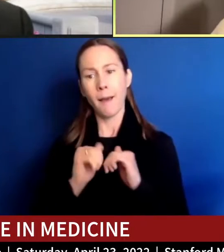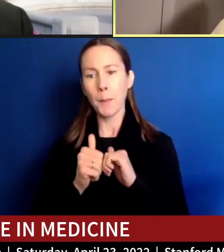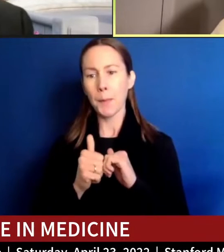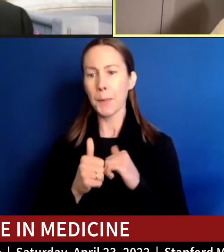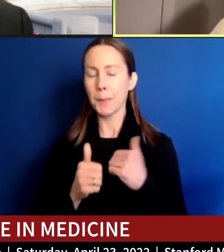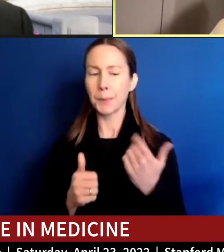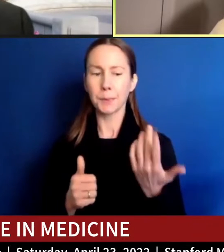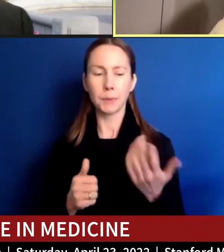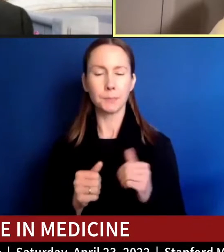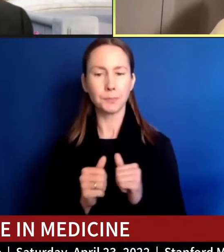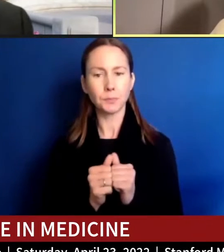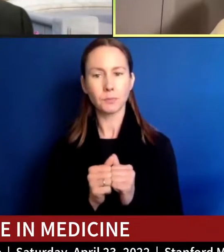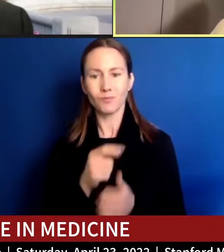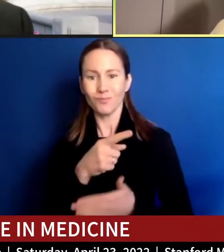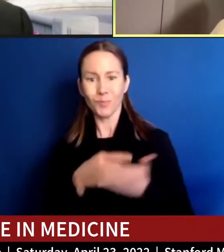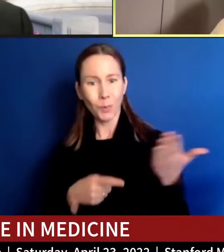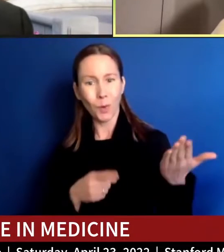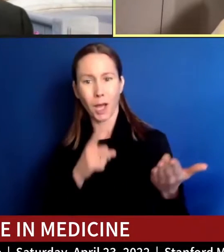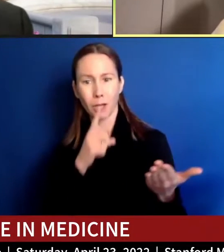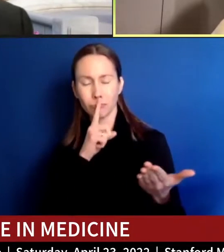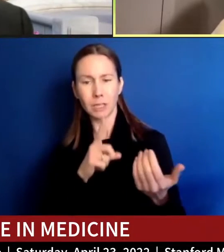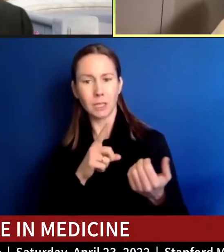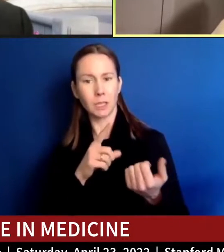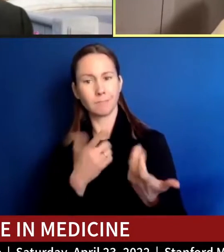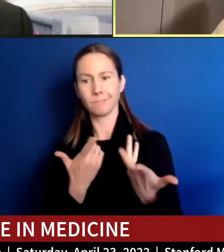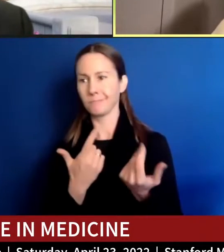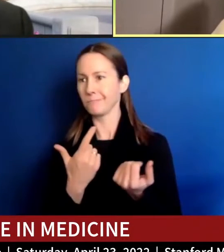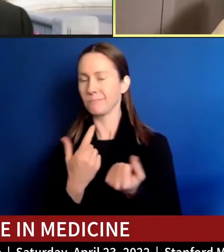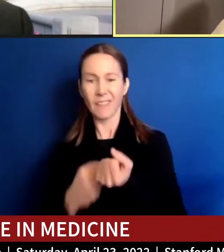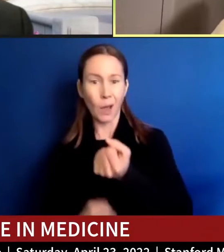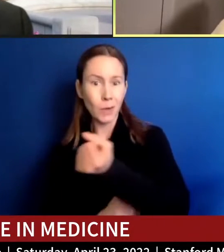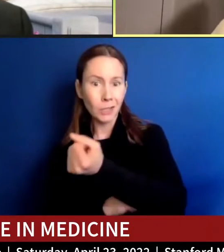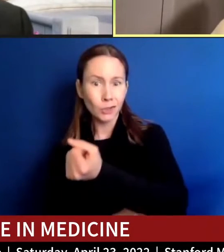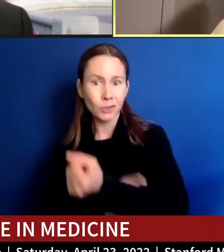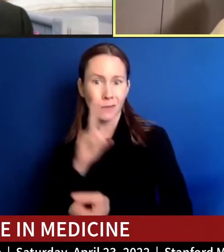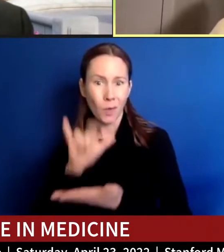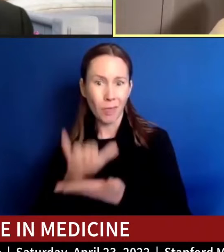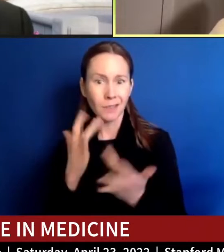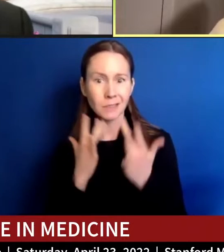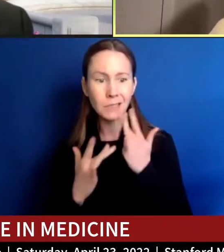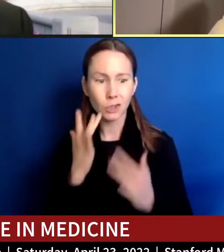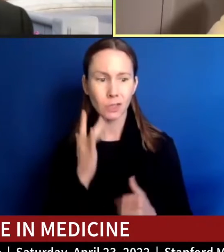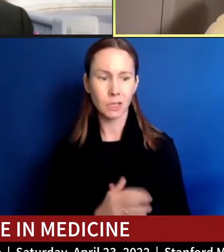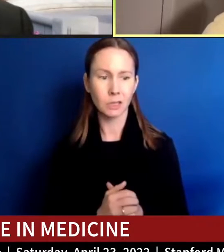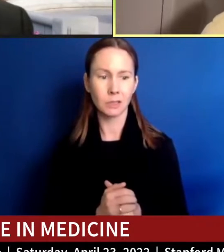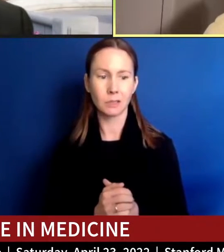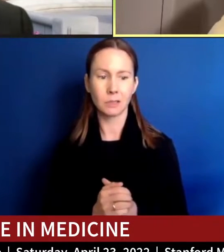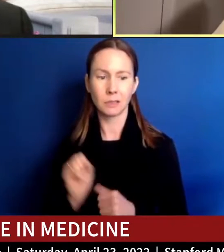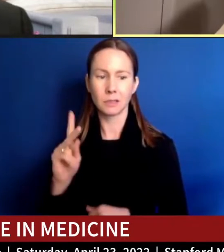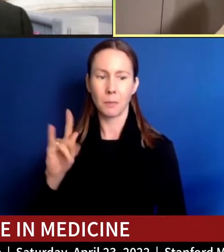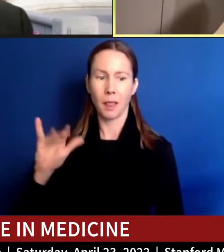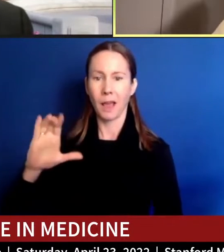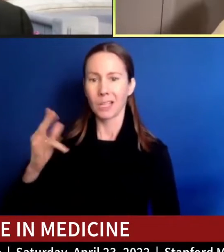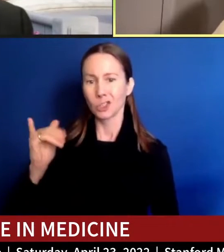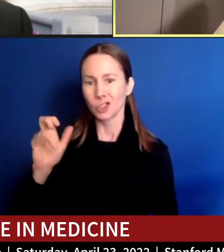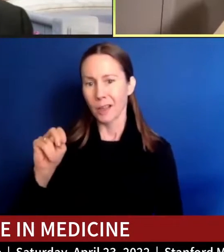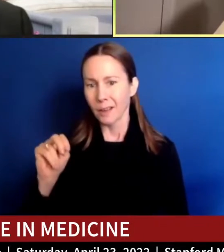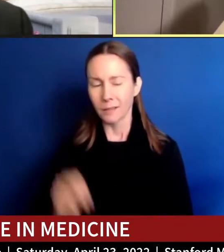what underlies the, you know, scarcity. Supply chains, right? Like what are the ways that